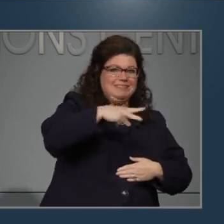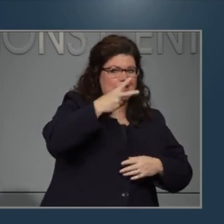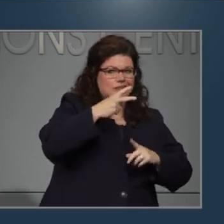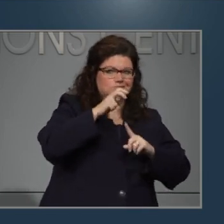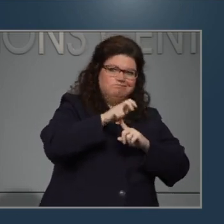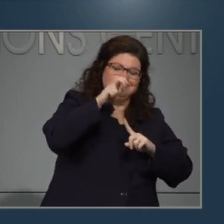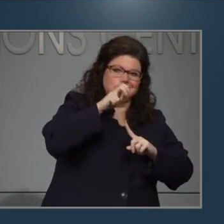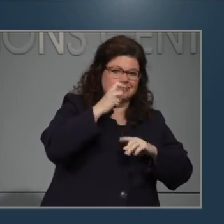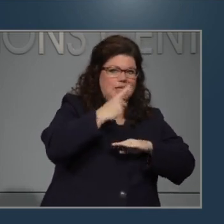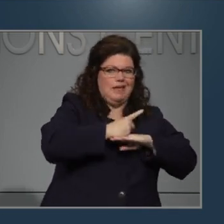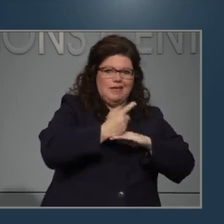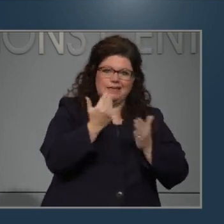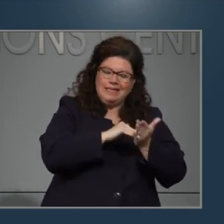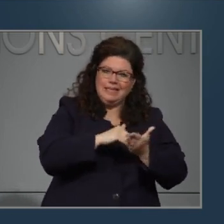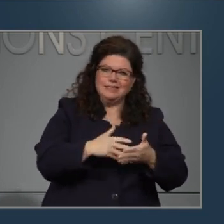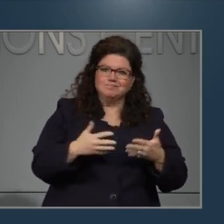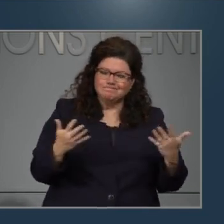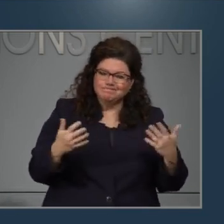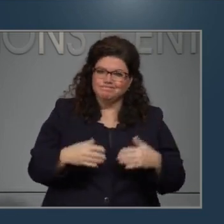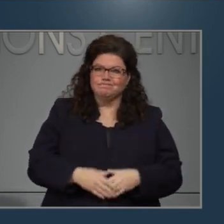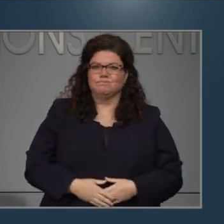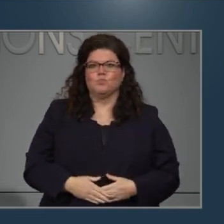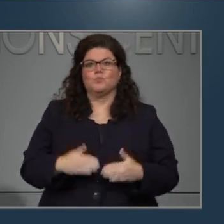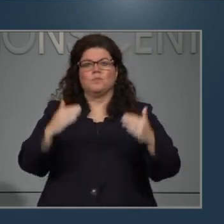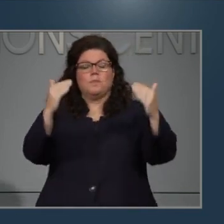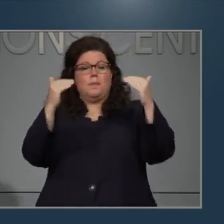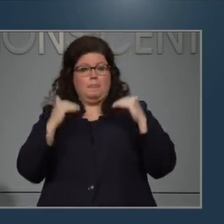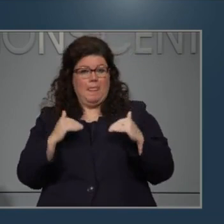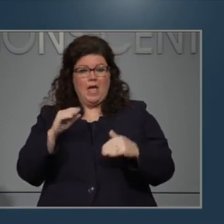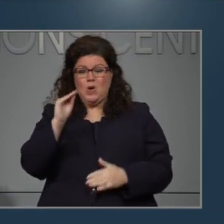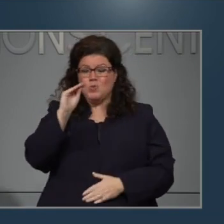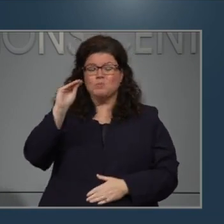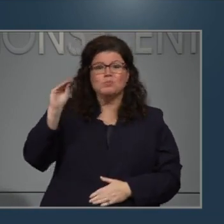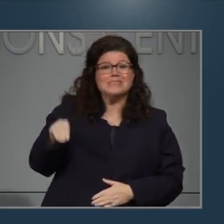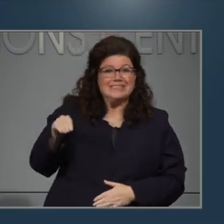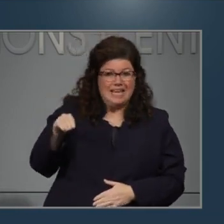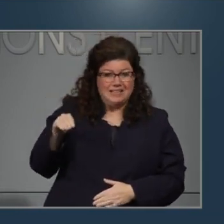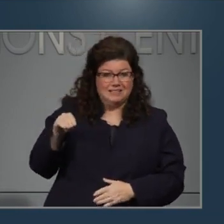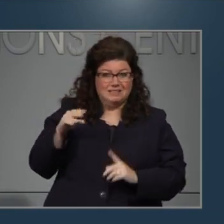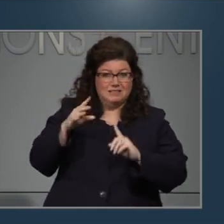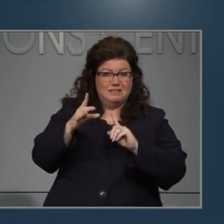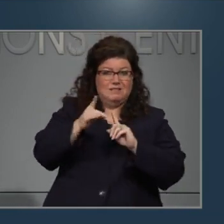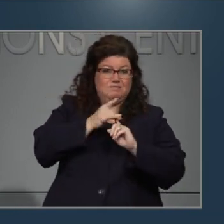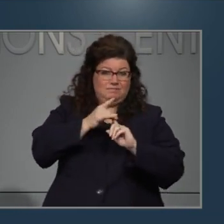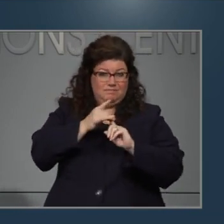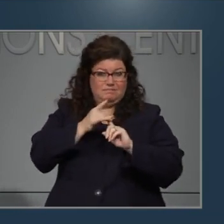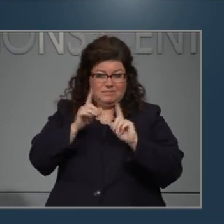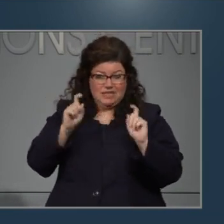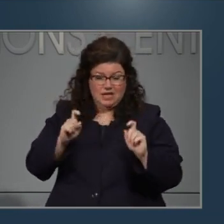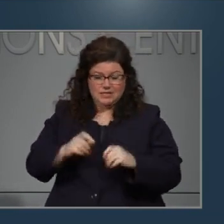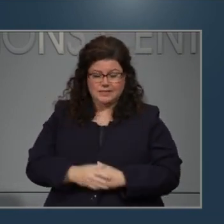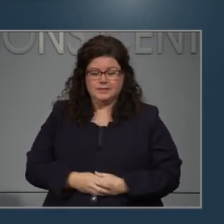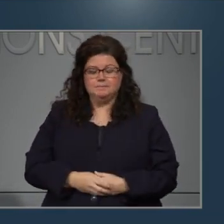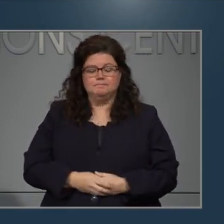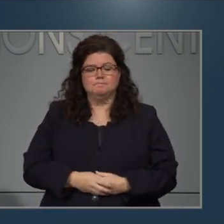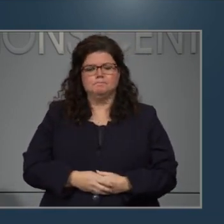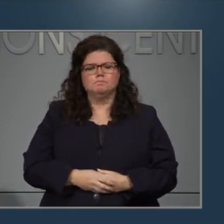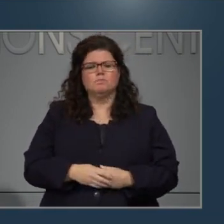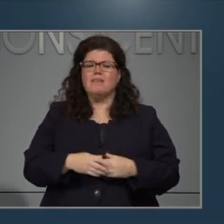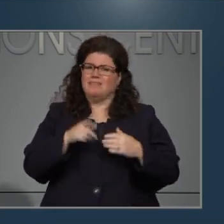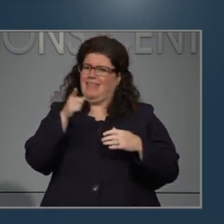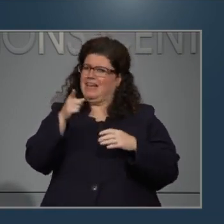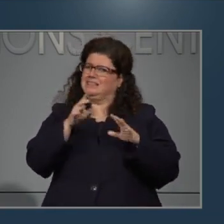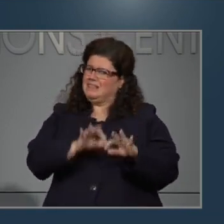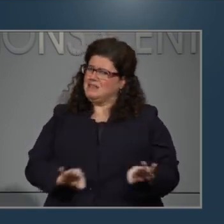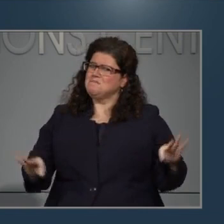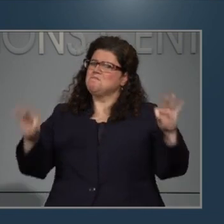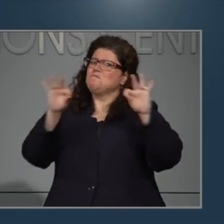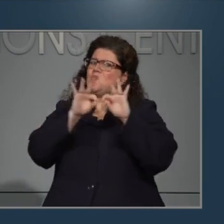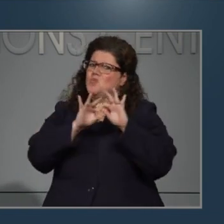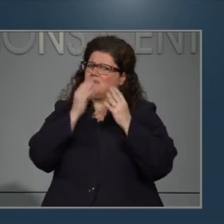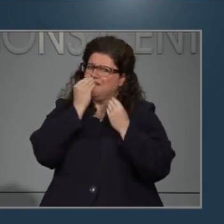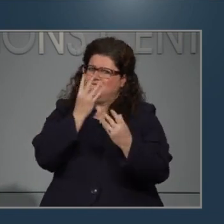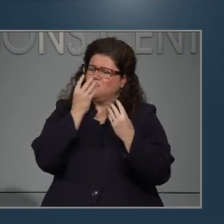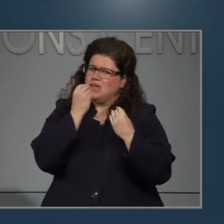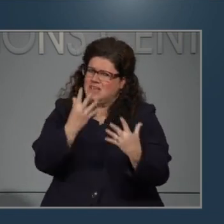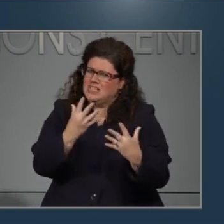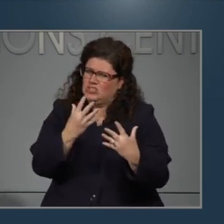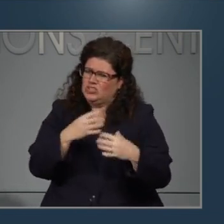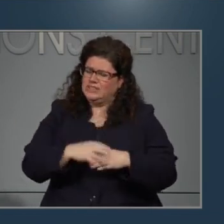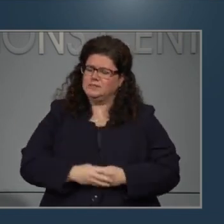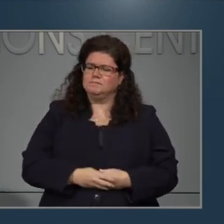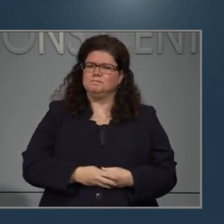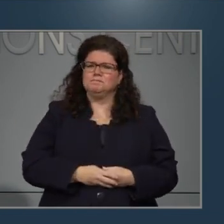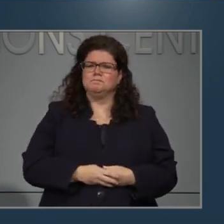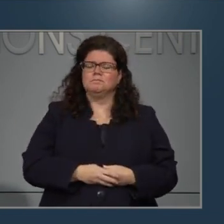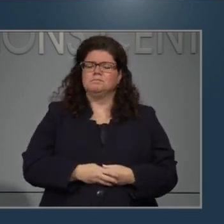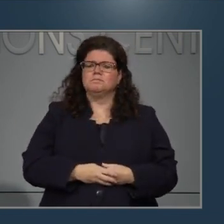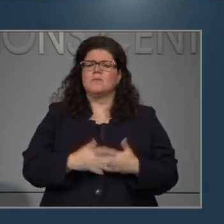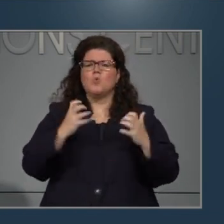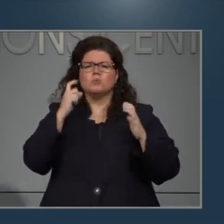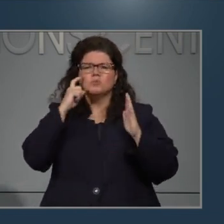WEEK, BUT TODAY ALSO SHOWS THAT SECOND HIGHEST DAY OF NEW TODAY MOVING ON NOW TO THE PERCENT OF TESTS THAT ARE POSITIVE THIS METRIC PROVIDES IMPORTANT CONTEXT TO OUR NUMBER OF CASES.